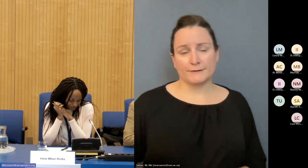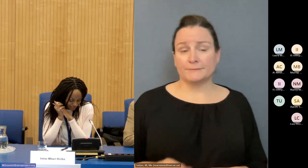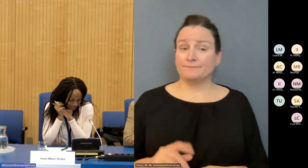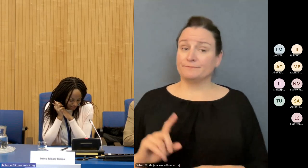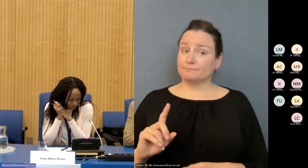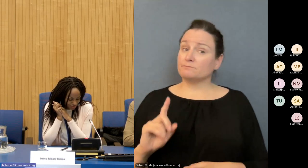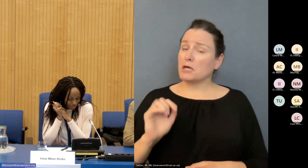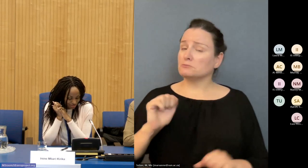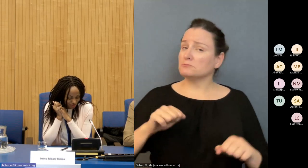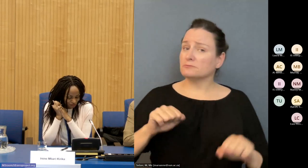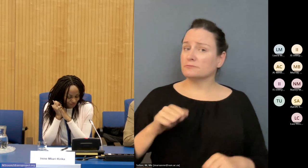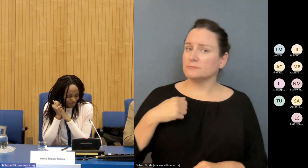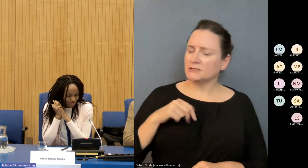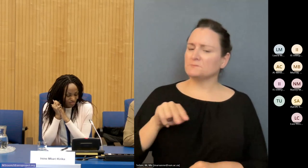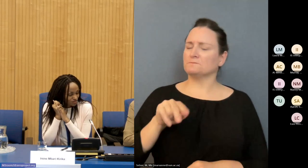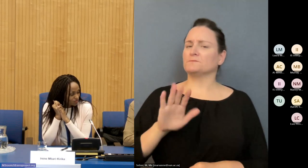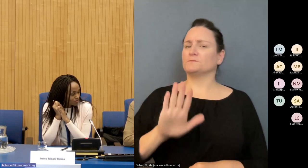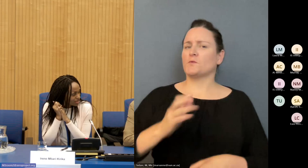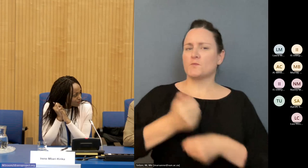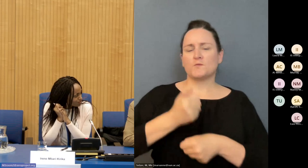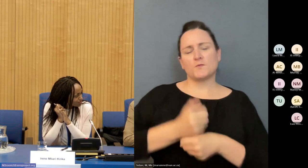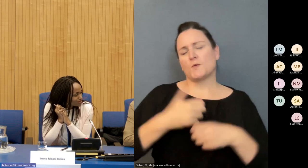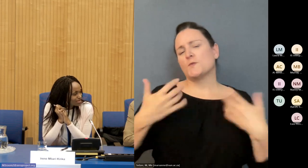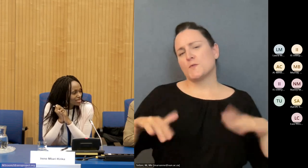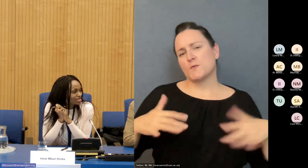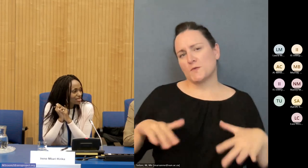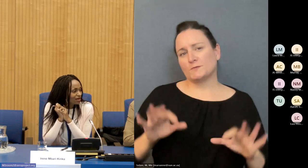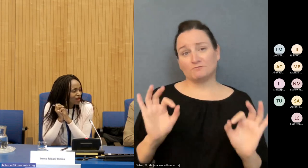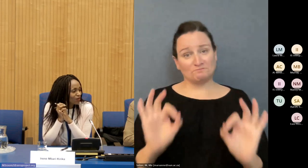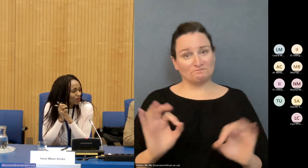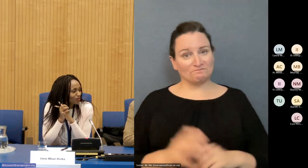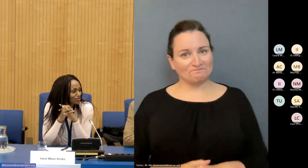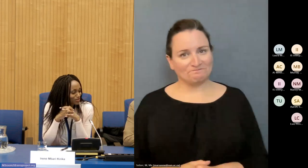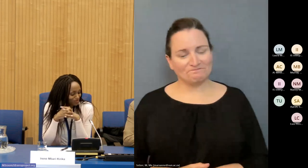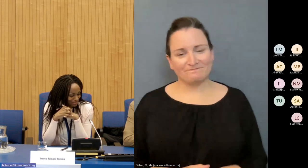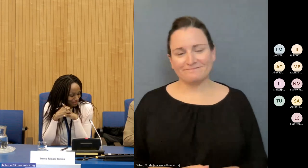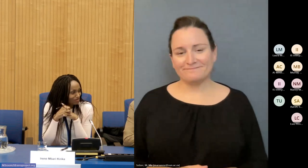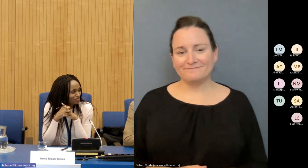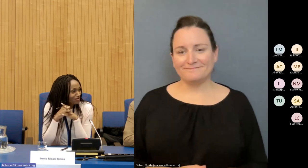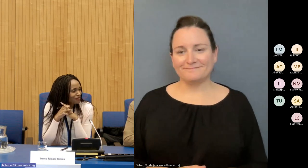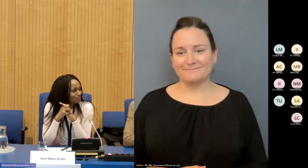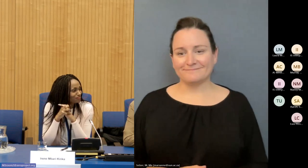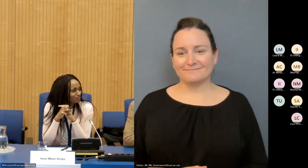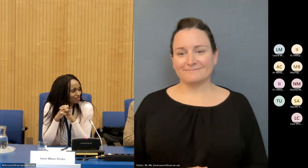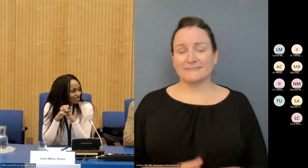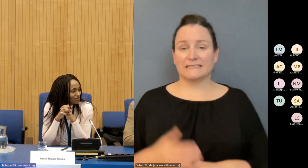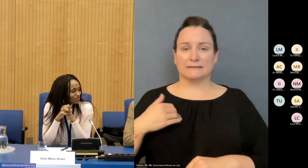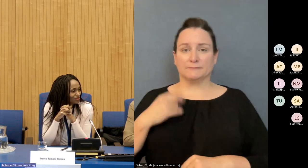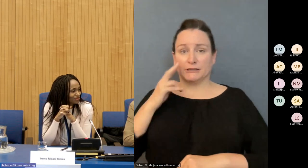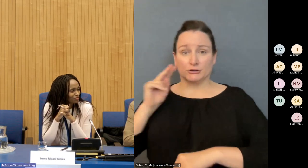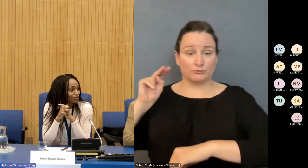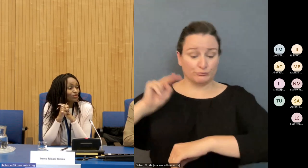you are working in that space. Now, because you are working, how are we doing on time? We are